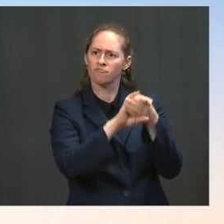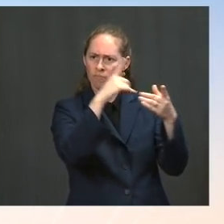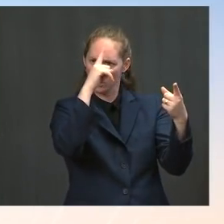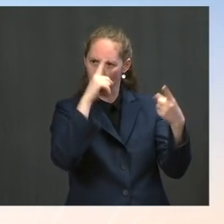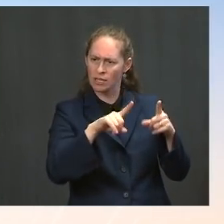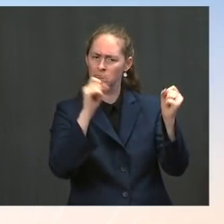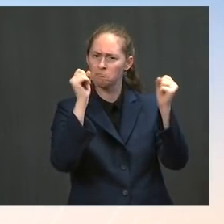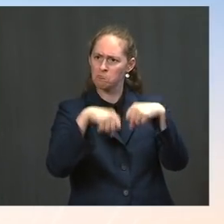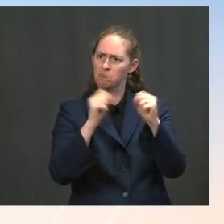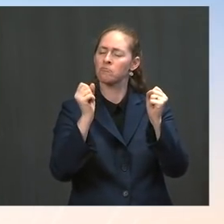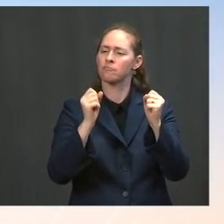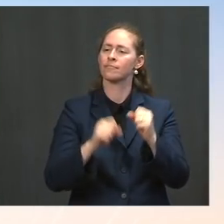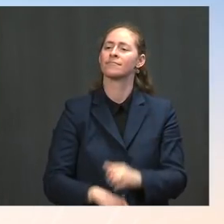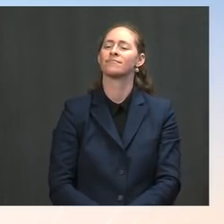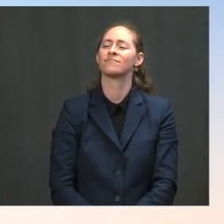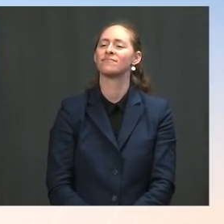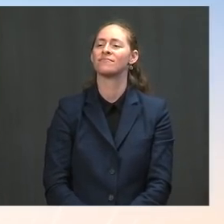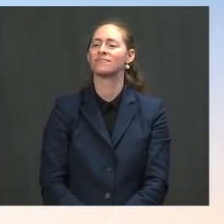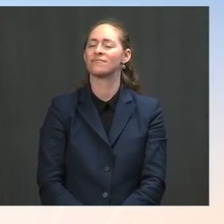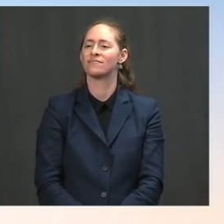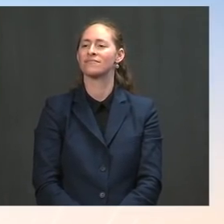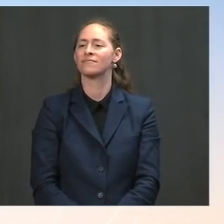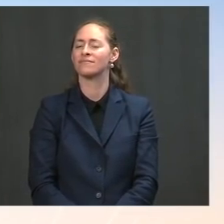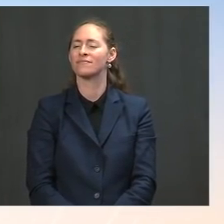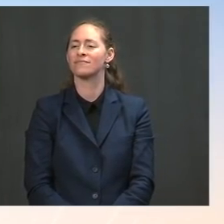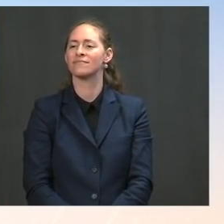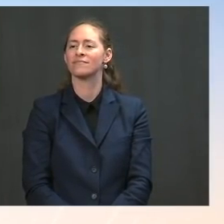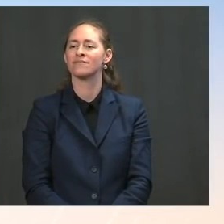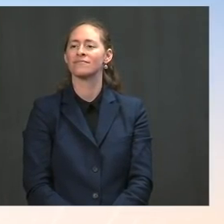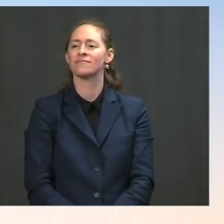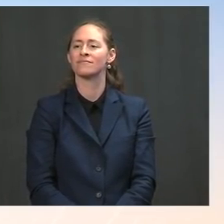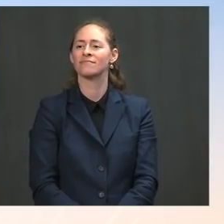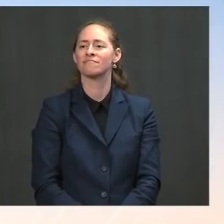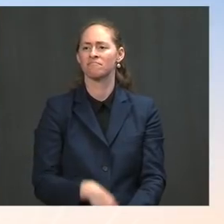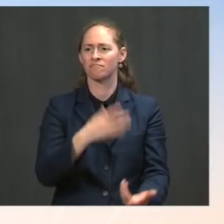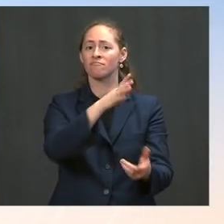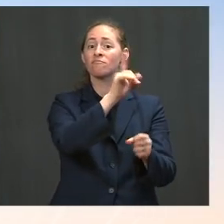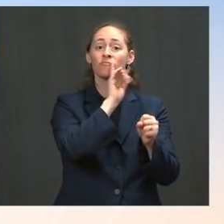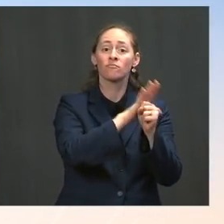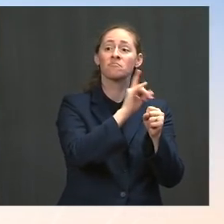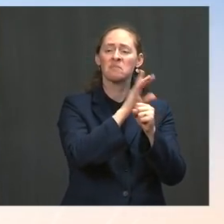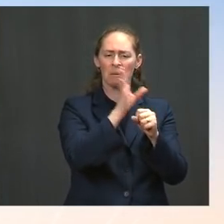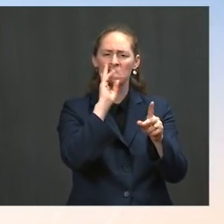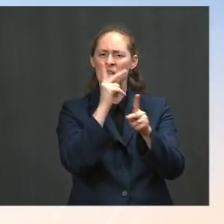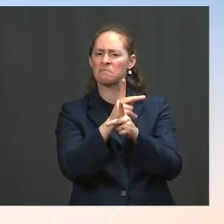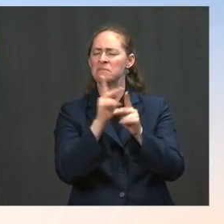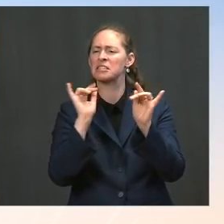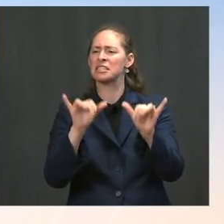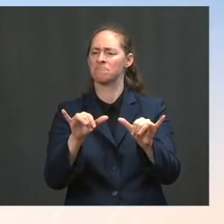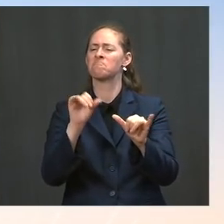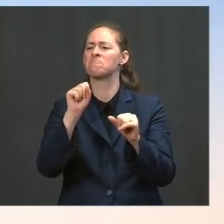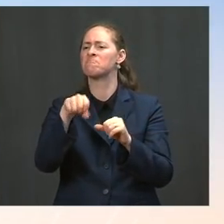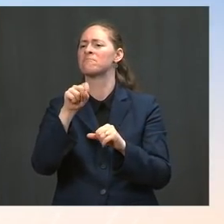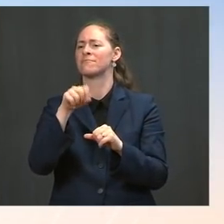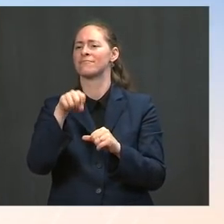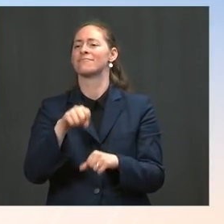Because he stands by his commitments and agreements, and that's who he's always been as an elected official. Go ahead. Eli, go ahead.